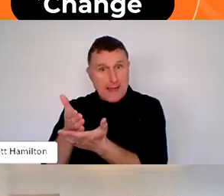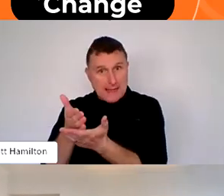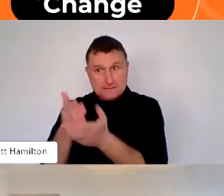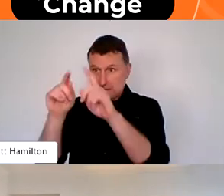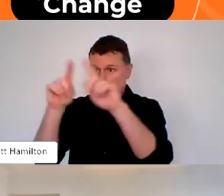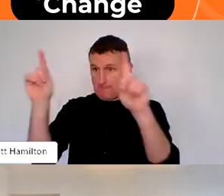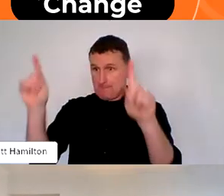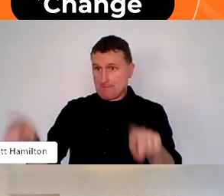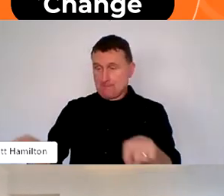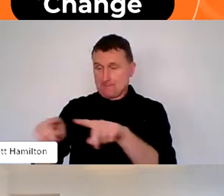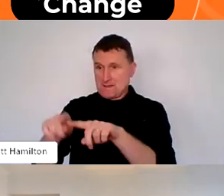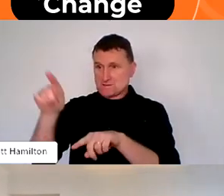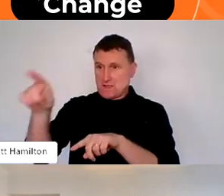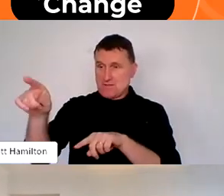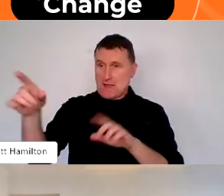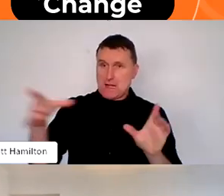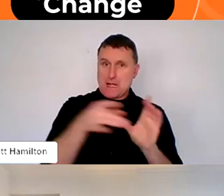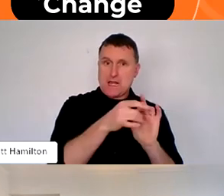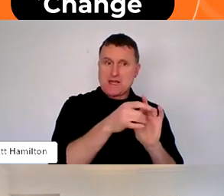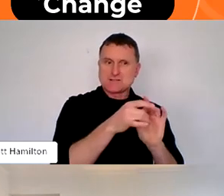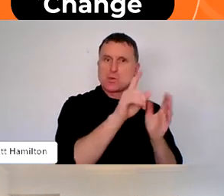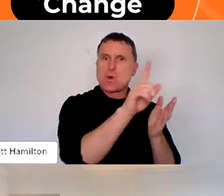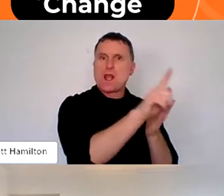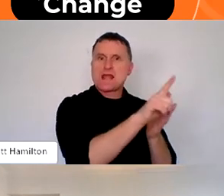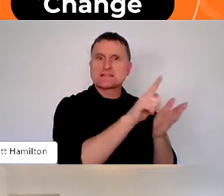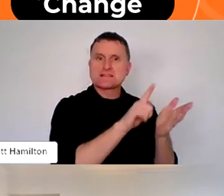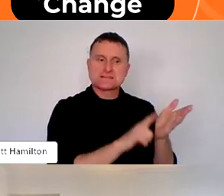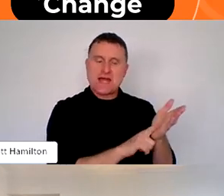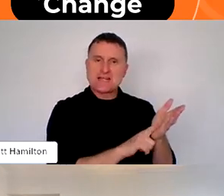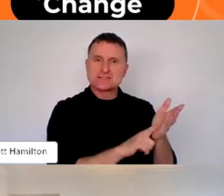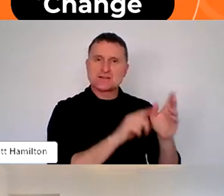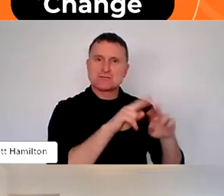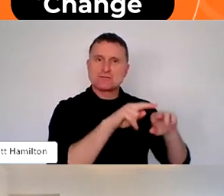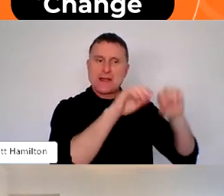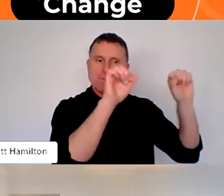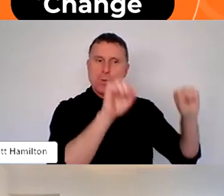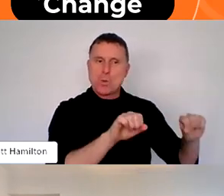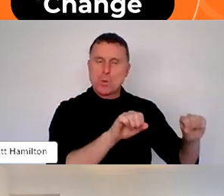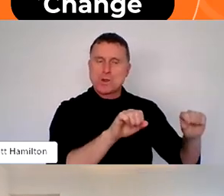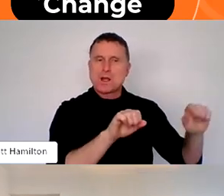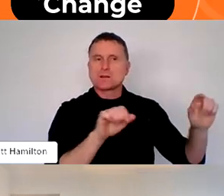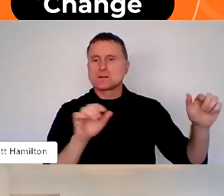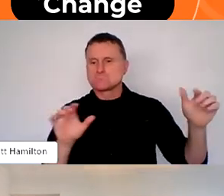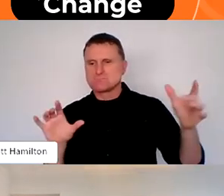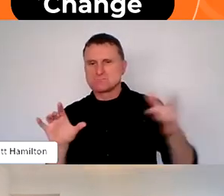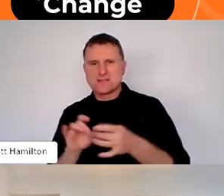that comes down to the idea of accommodation. At a conference recently we were challenging that idea of accommodation to adjustment,